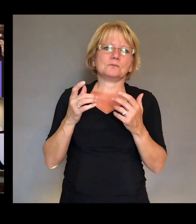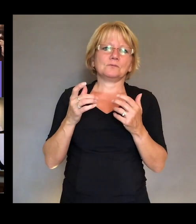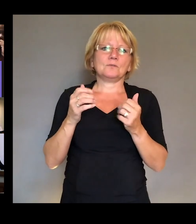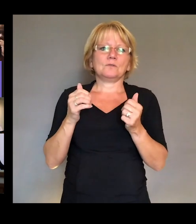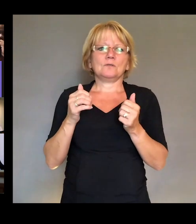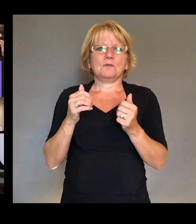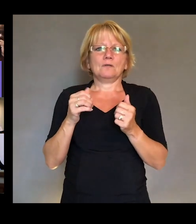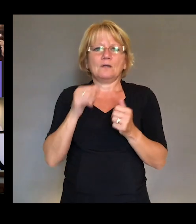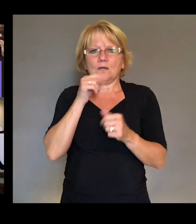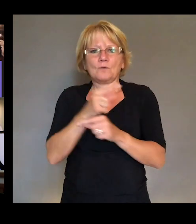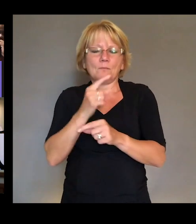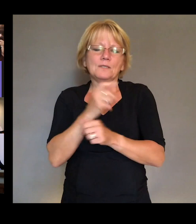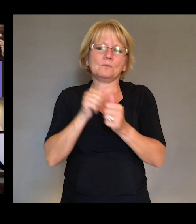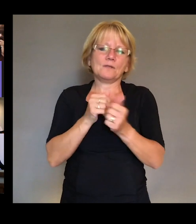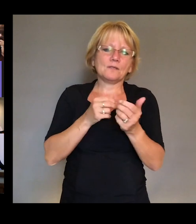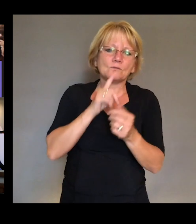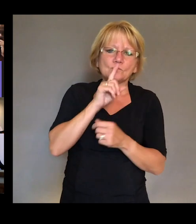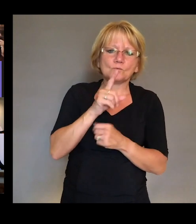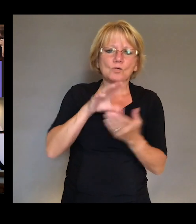with true learning and other disability issues.